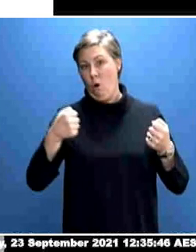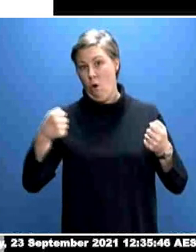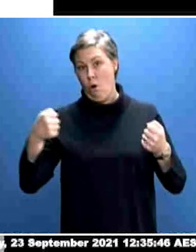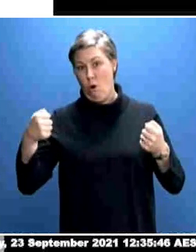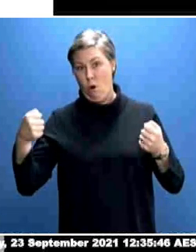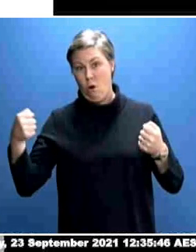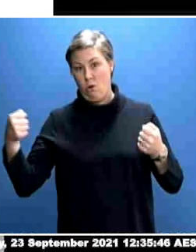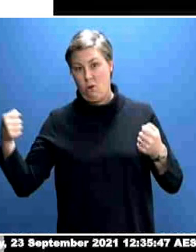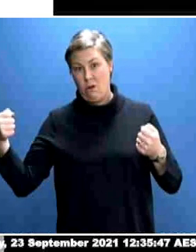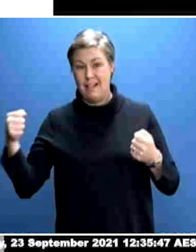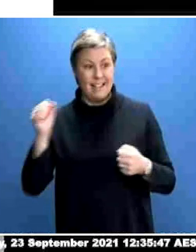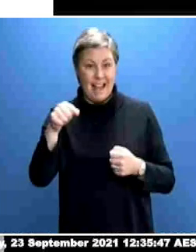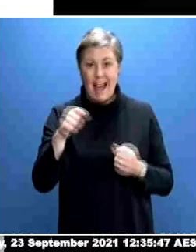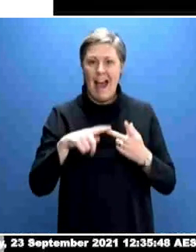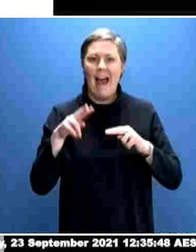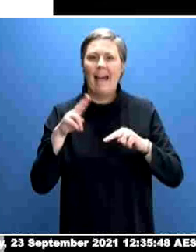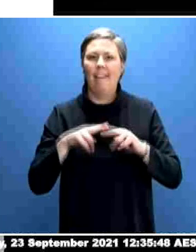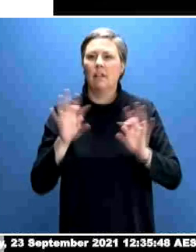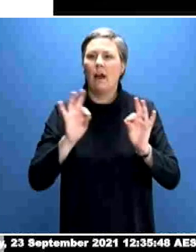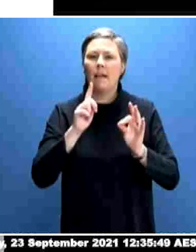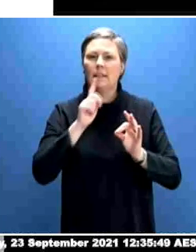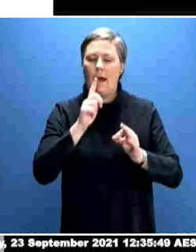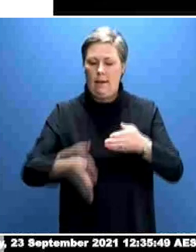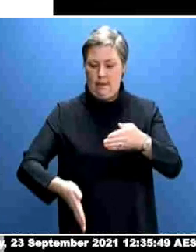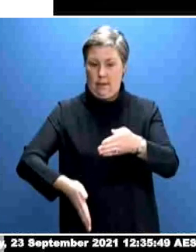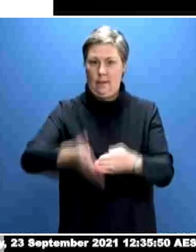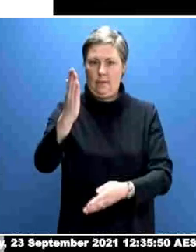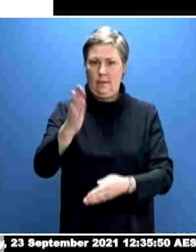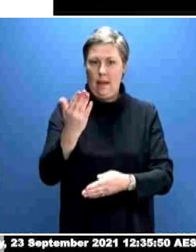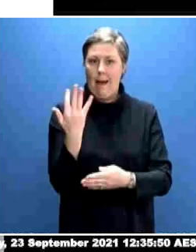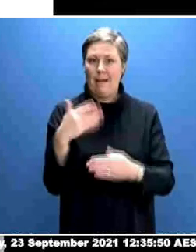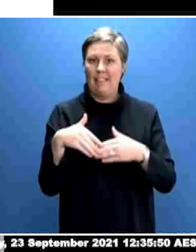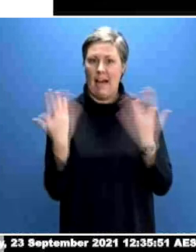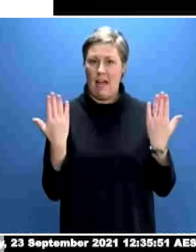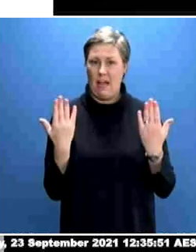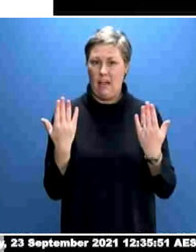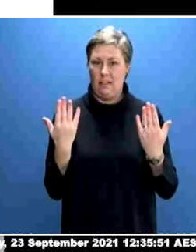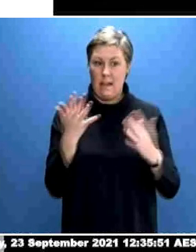Having an undetermined period of time that you can lock up a child up is a